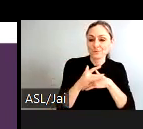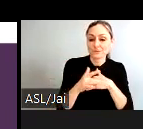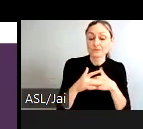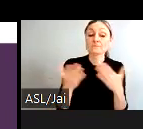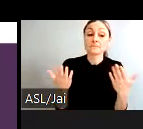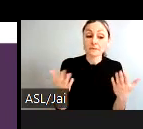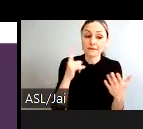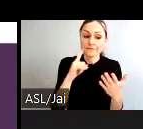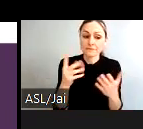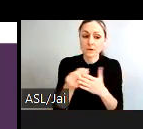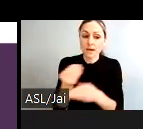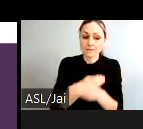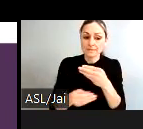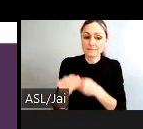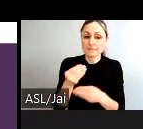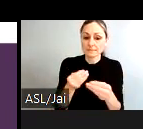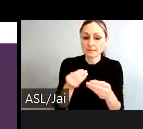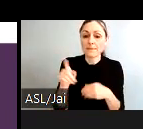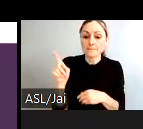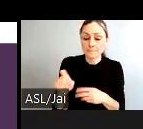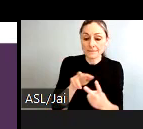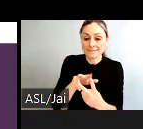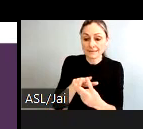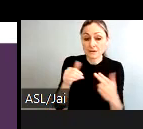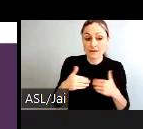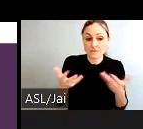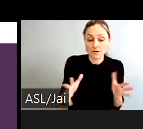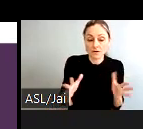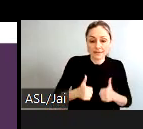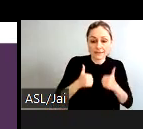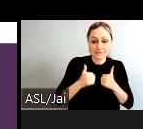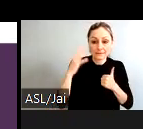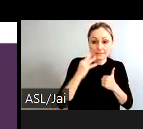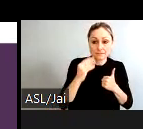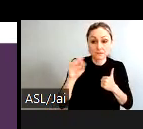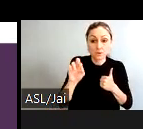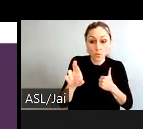compensation or reimbursement must have either have lived experience or qualify as low-income